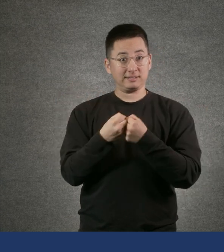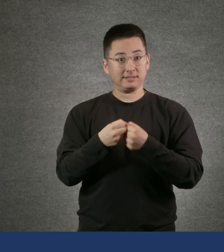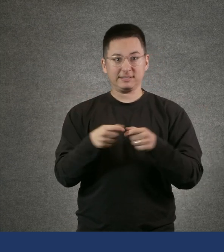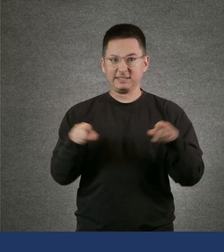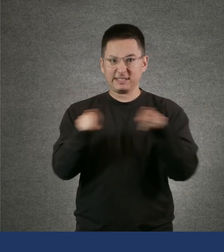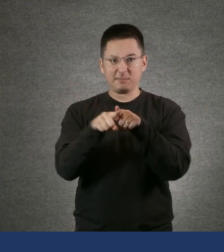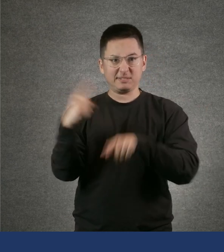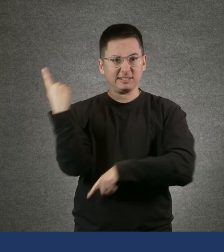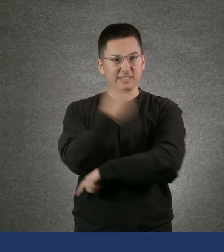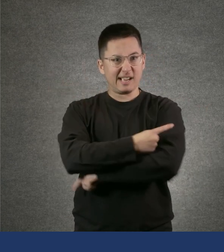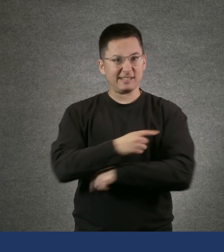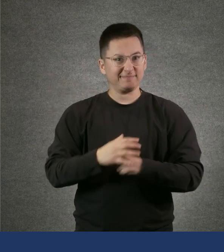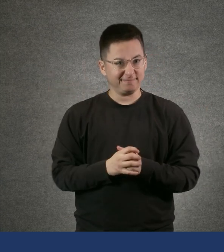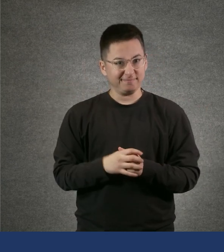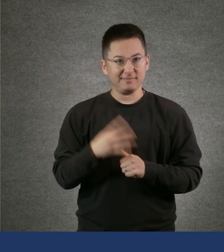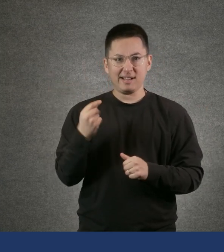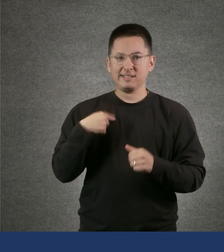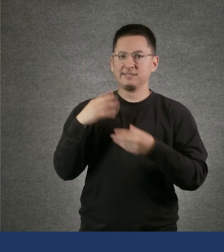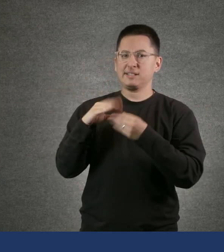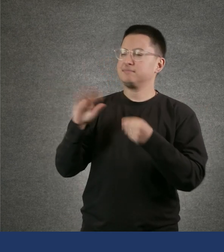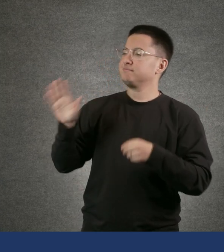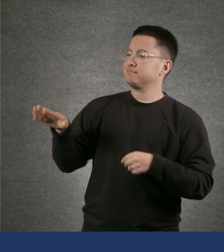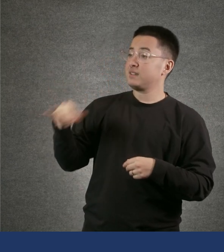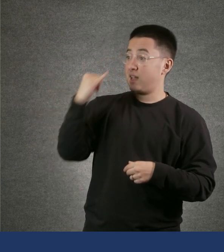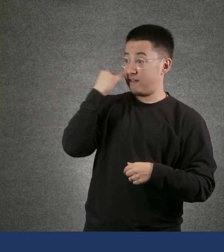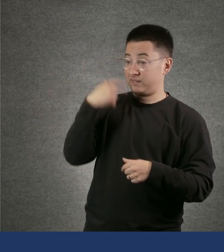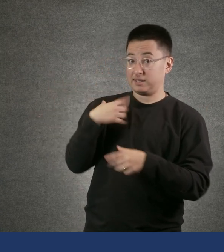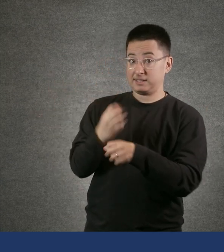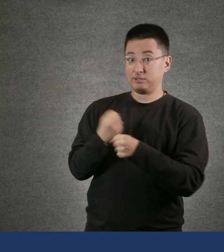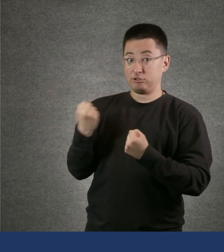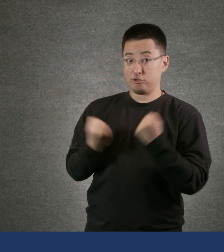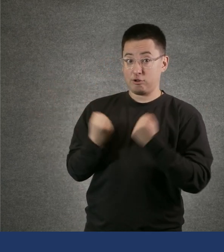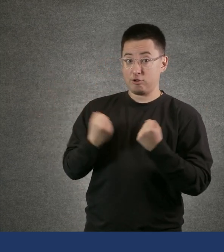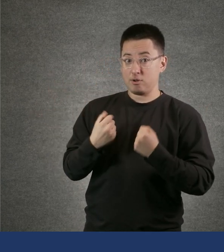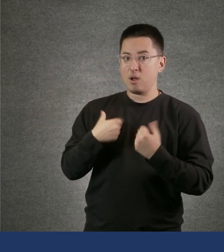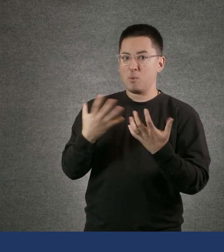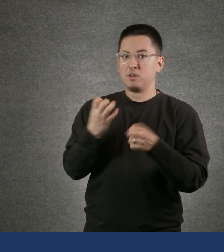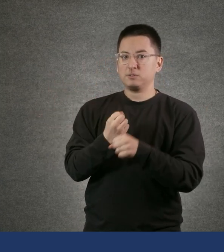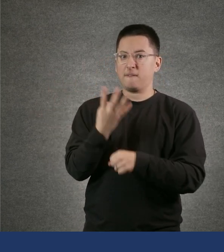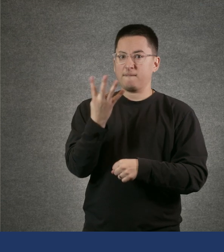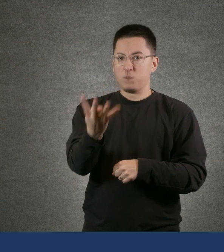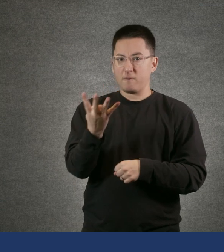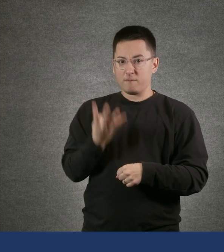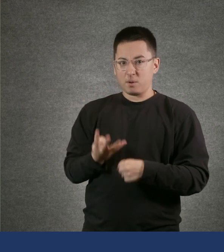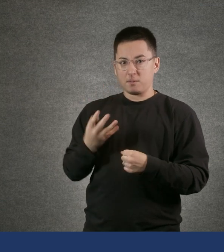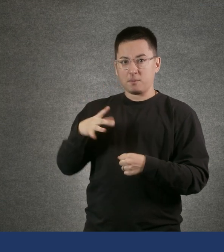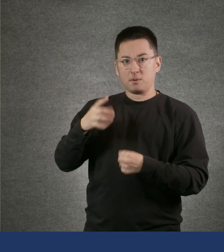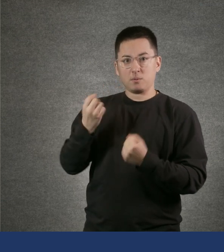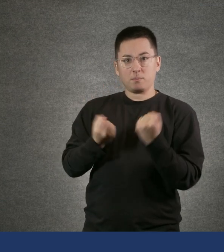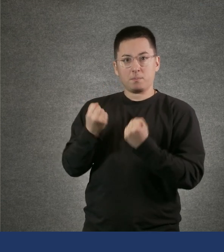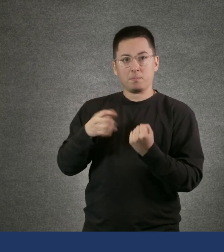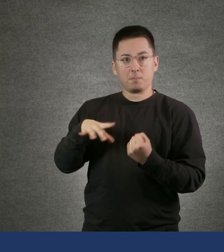And I said, if I'm going to get a car, I want to get a four wheel drive pickup for my friend Lee.